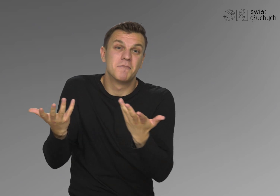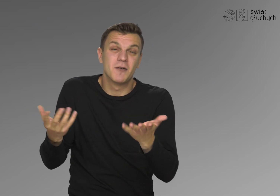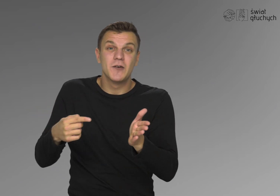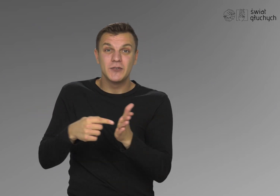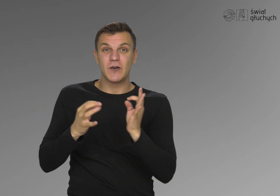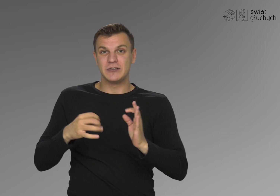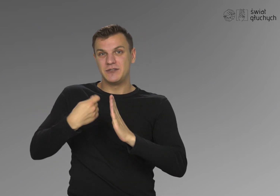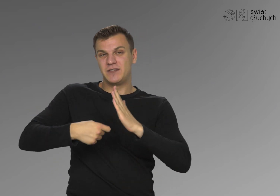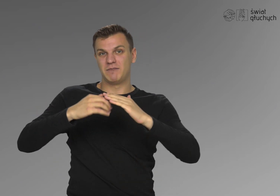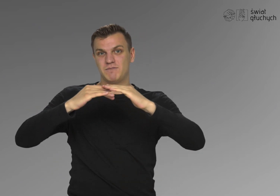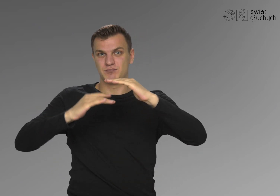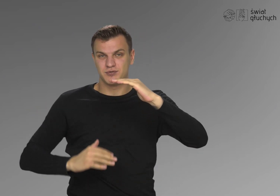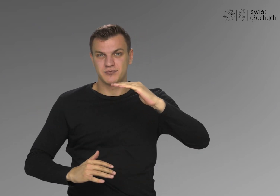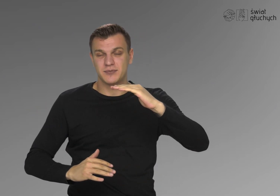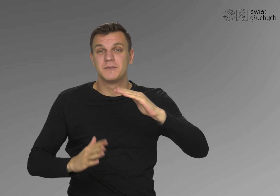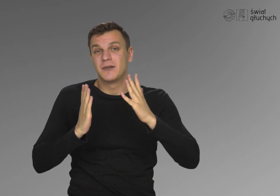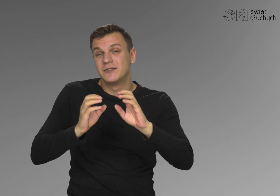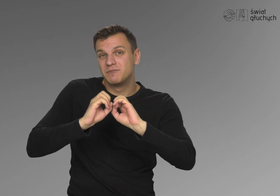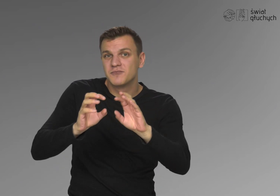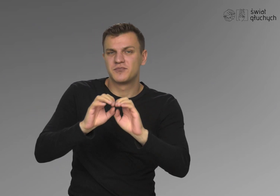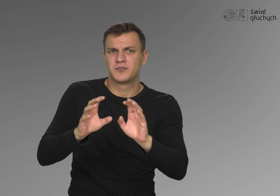That's exactly what today's episode is about: